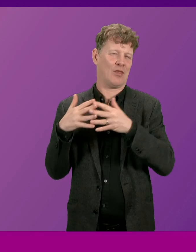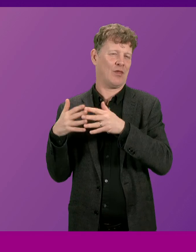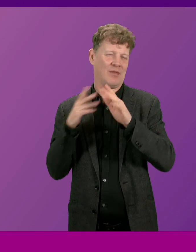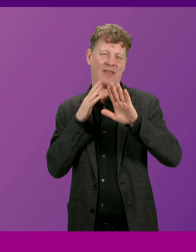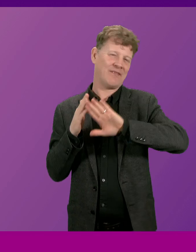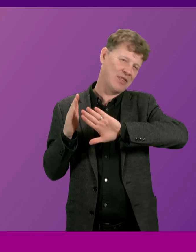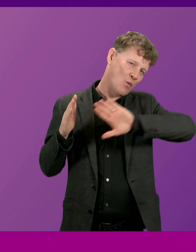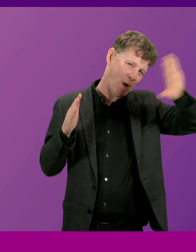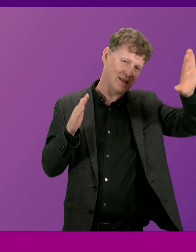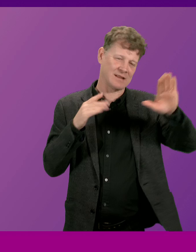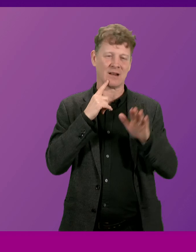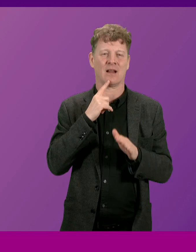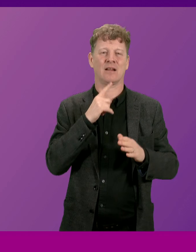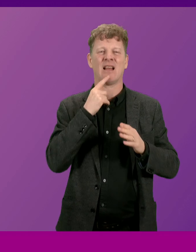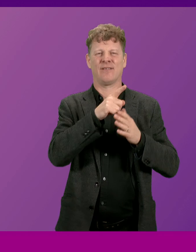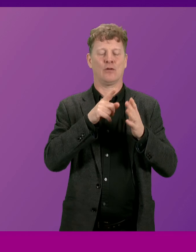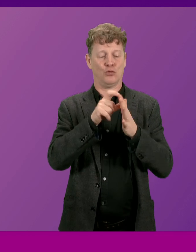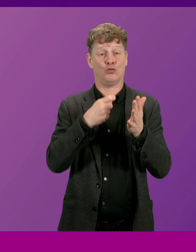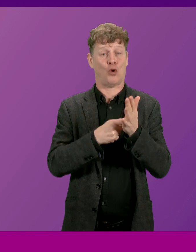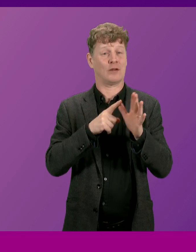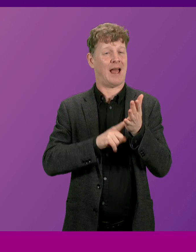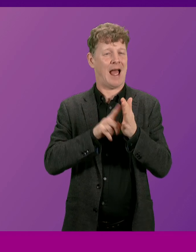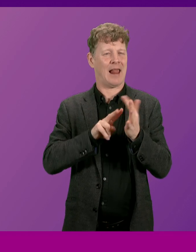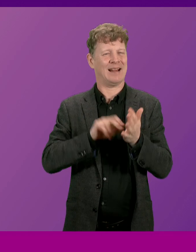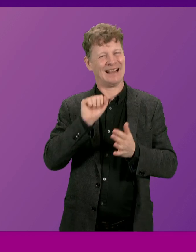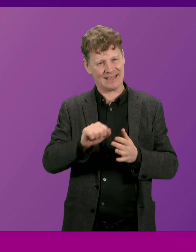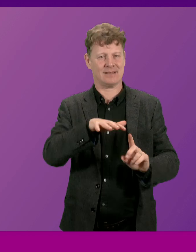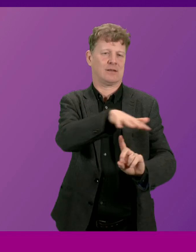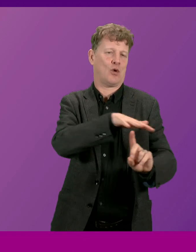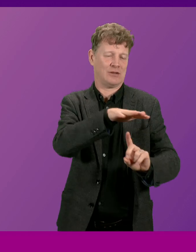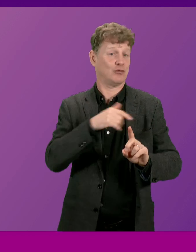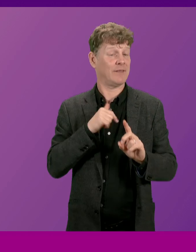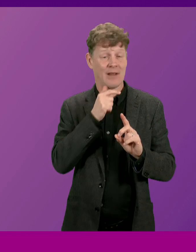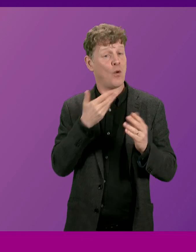in the constituency of Dr Allan. It is welcome news and I am delighted to see it.